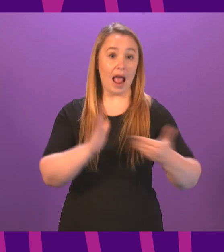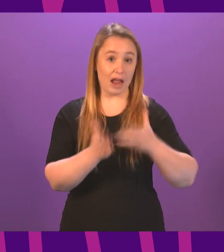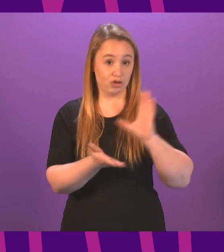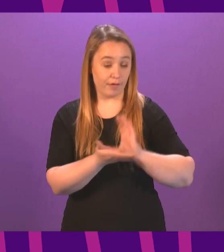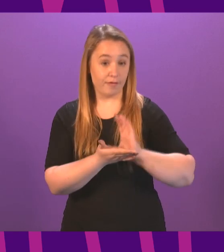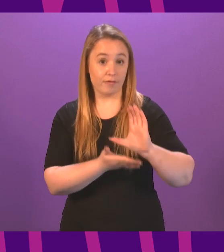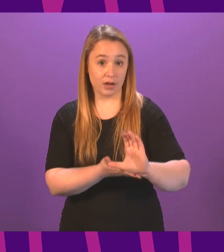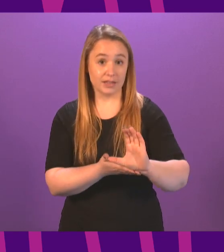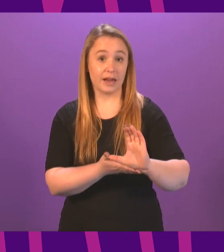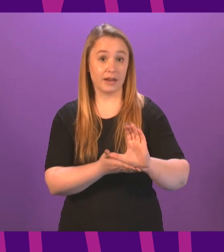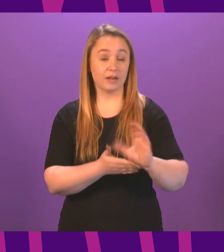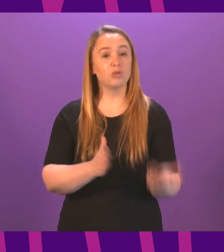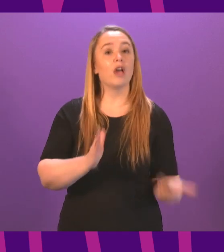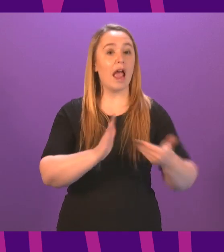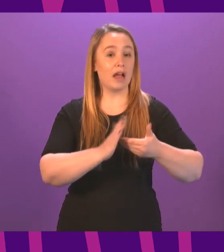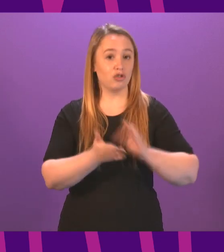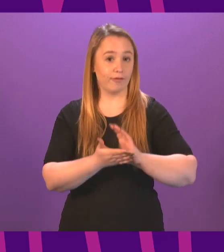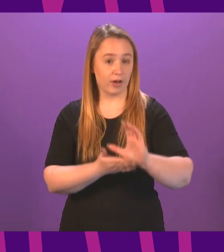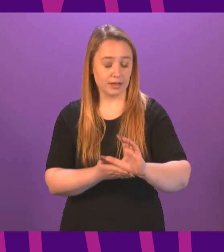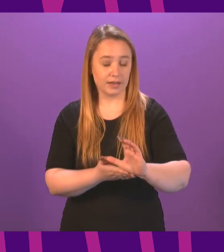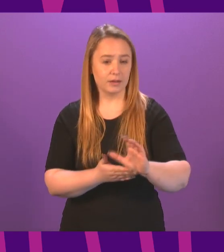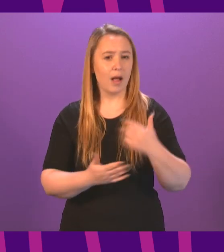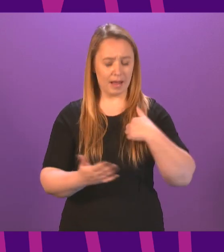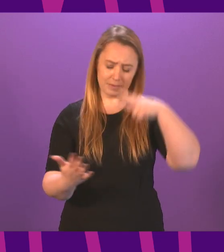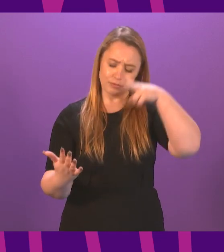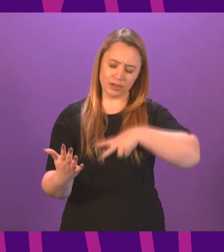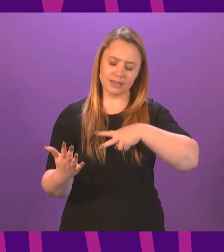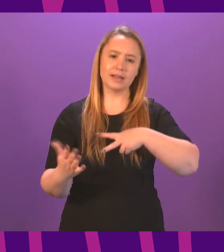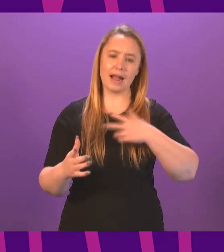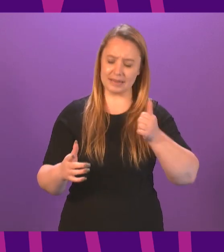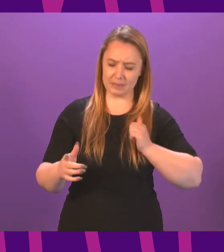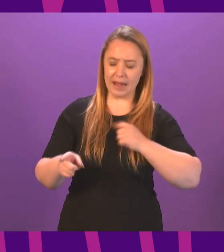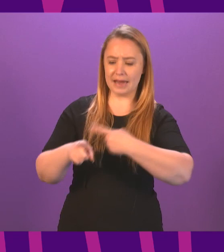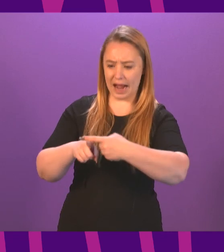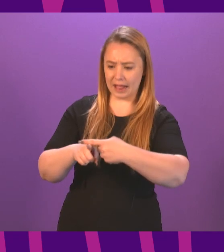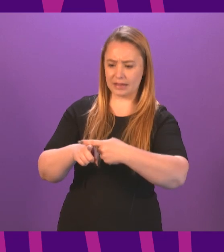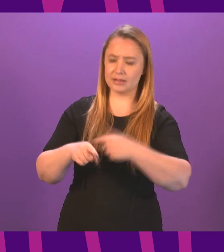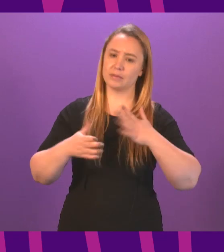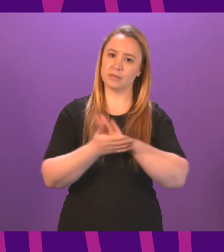further—from what I understand to be the case in England—and will give greater flexibility